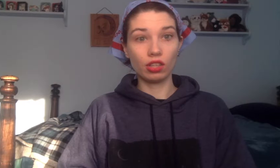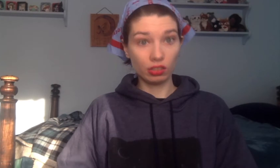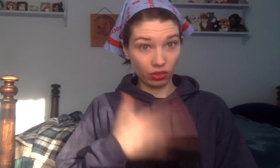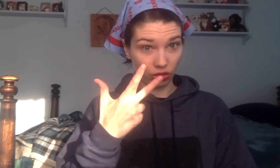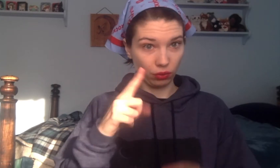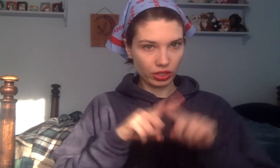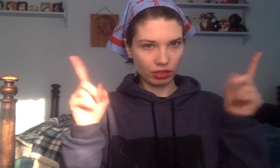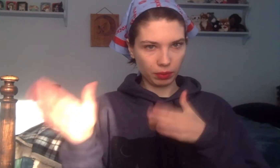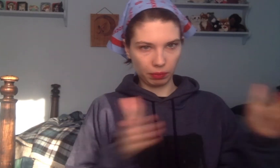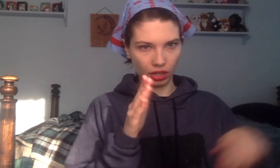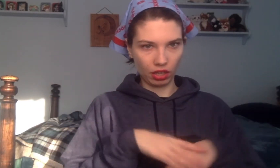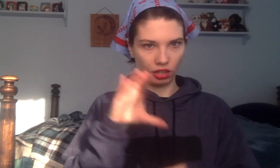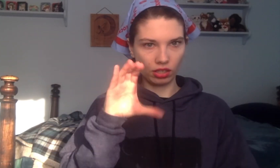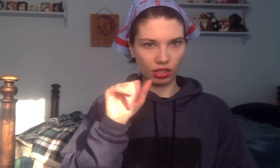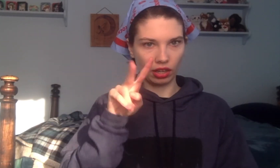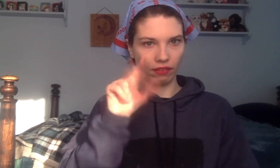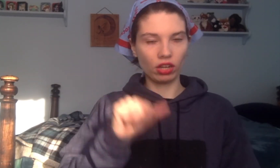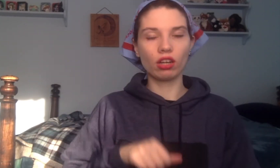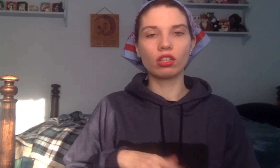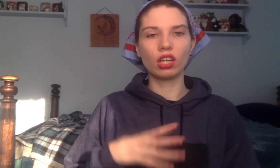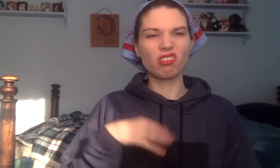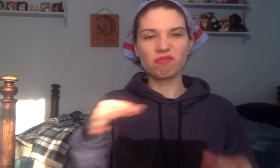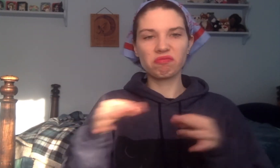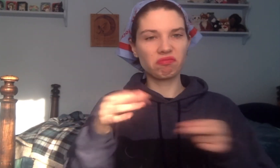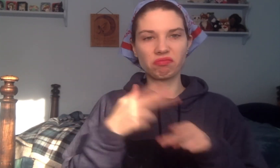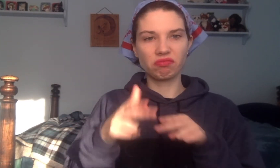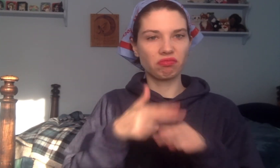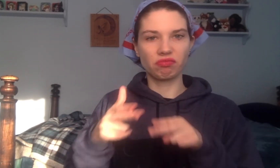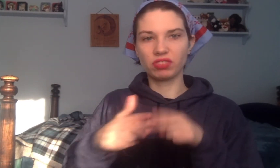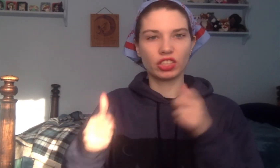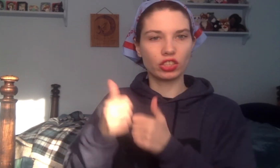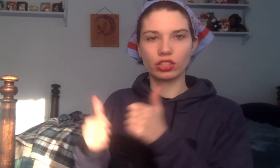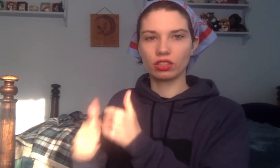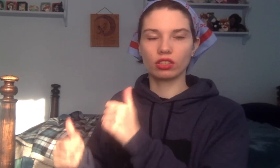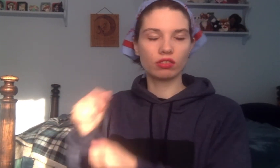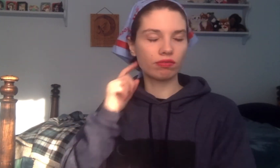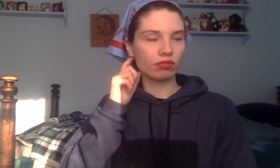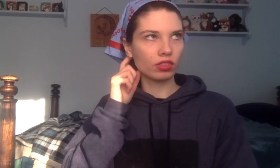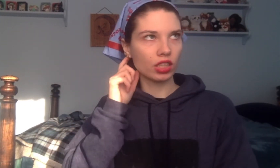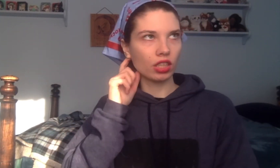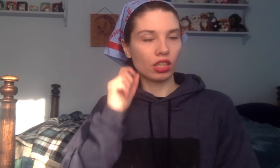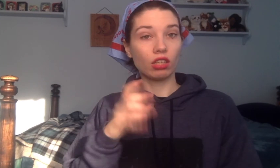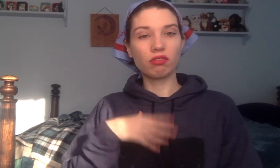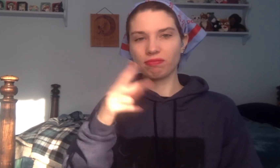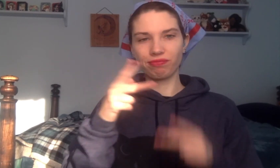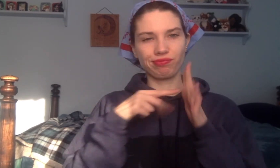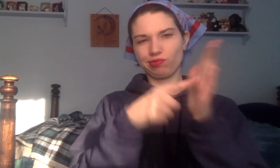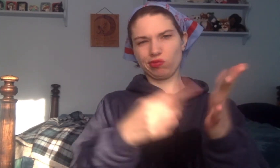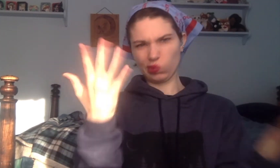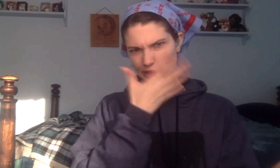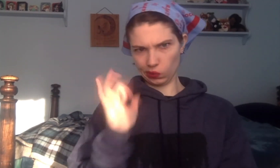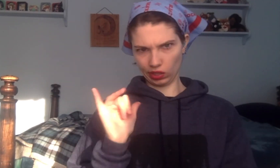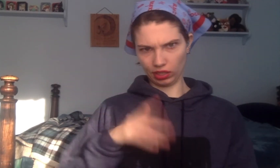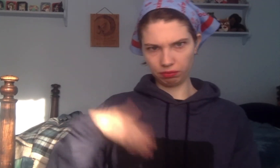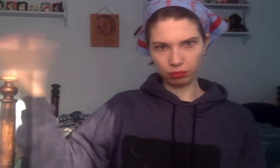There are three different plans on Canva. I'll explain briefly on each plan. I'll show you what they look like.